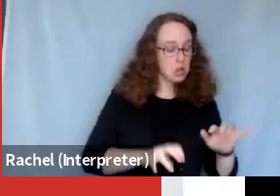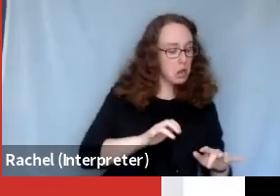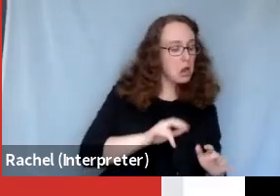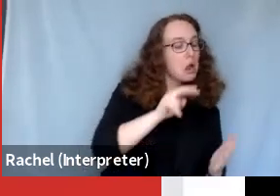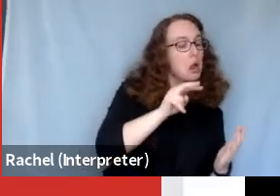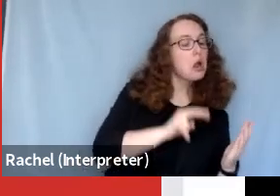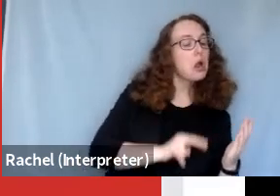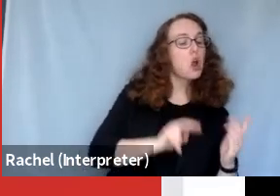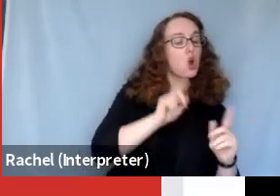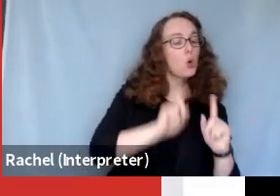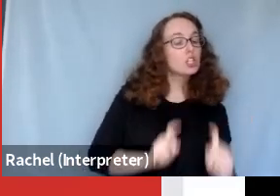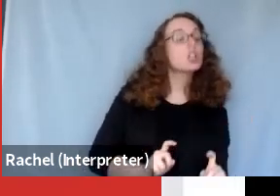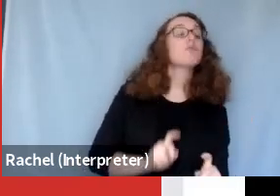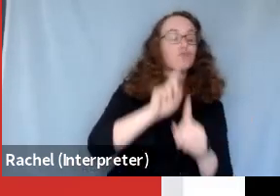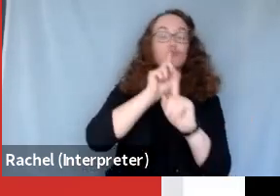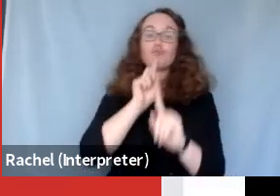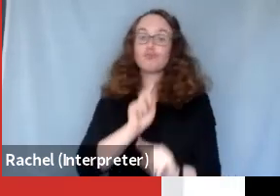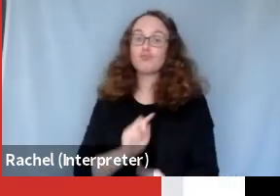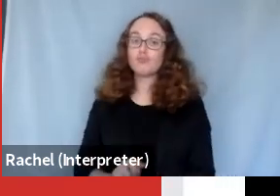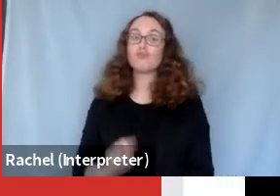the chat and we'll start answering them in the order received.